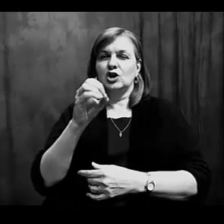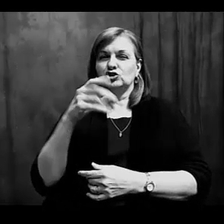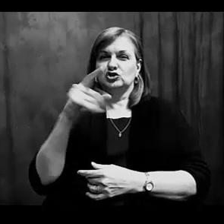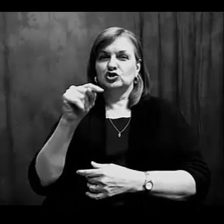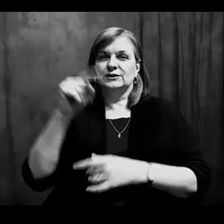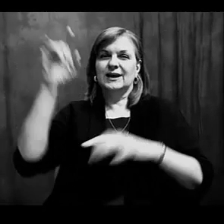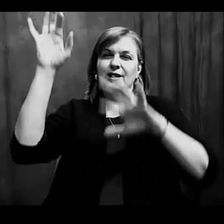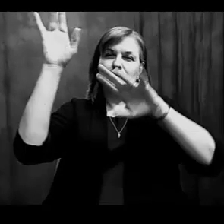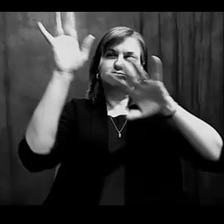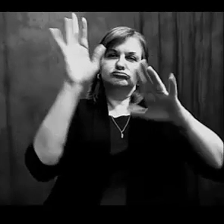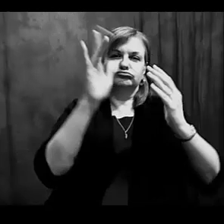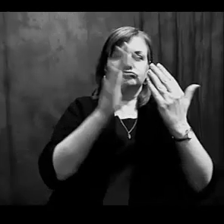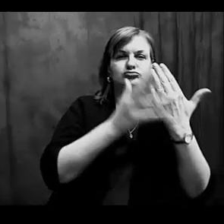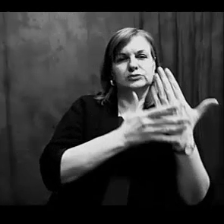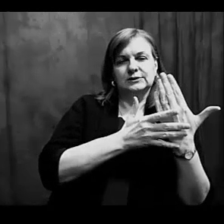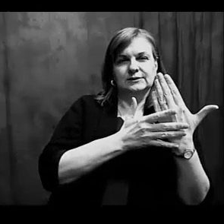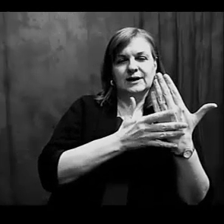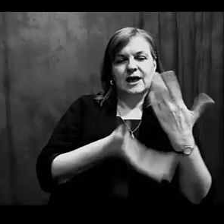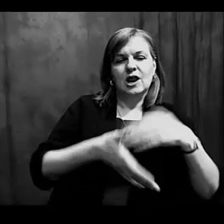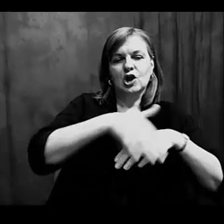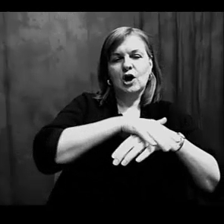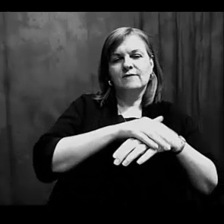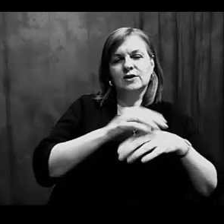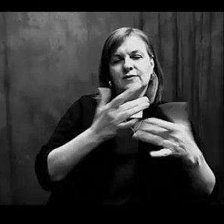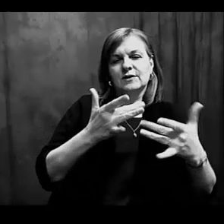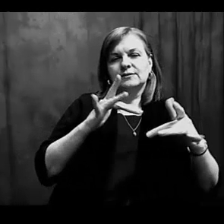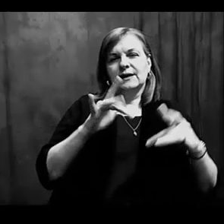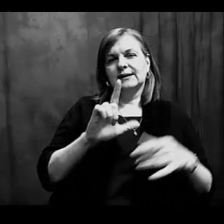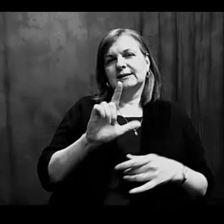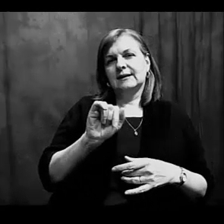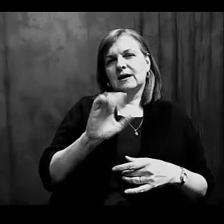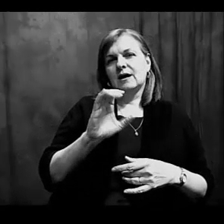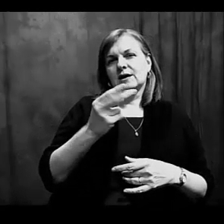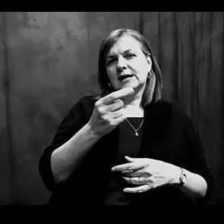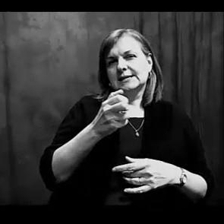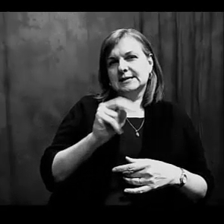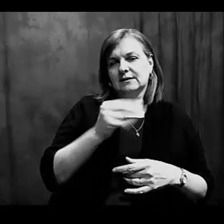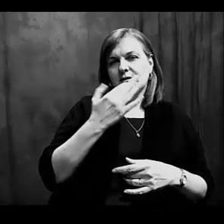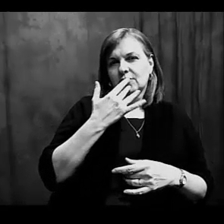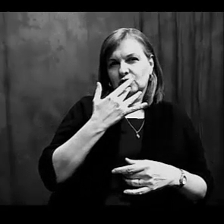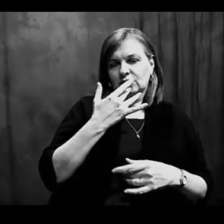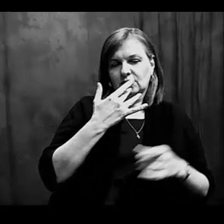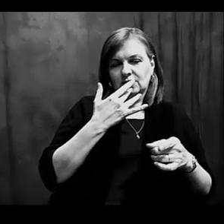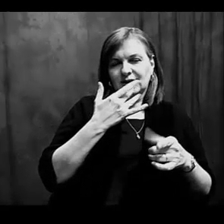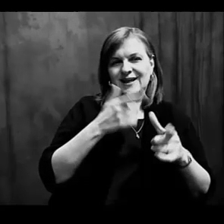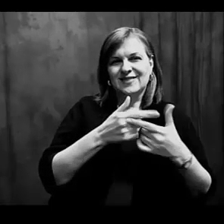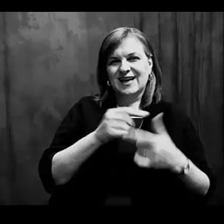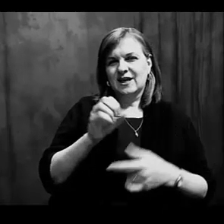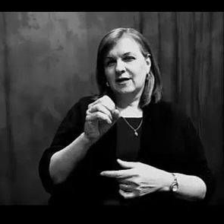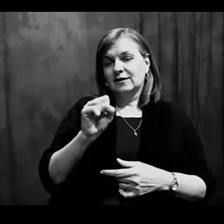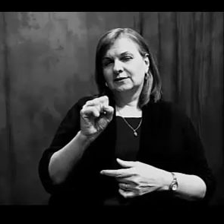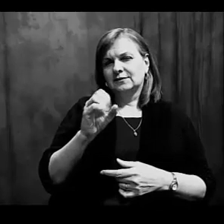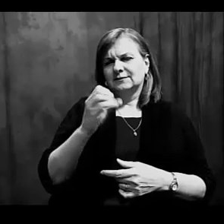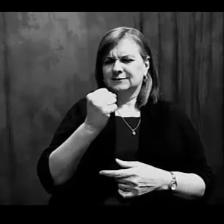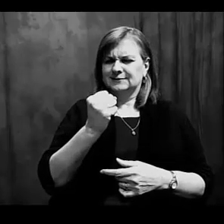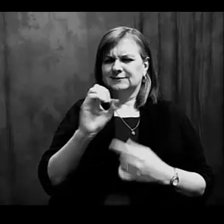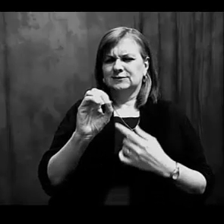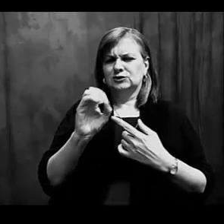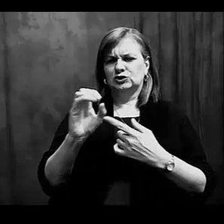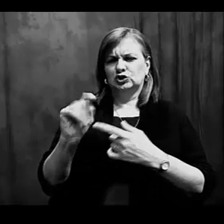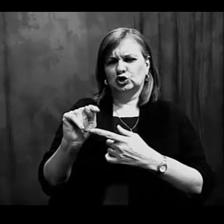in the air that it settled on the trees and covered the lichen -- so this soot